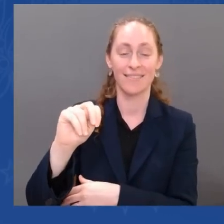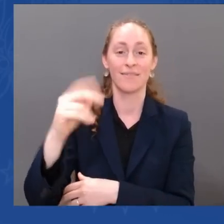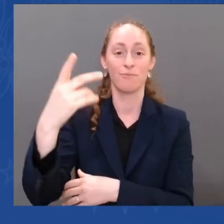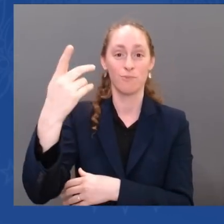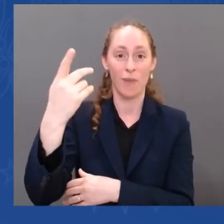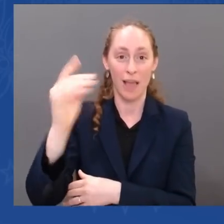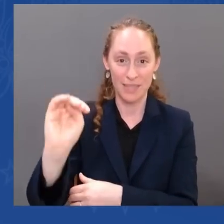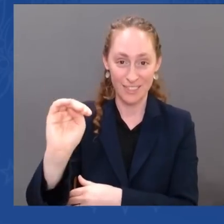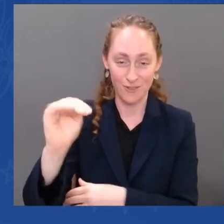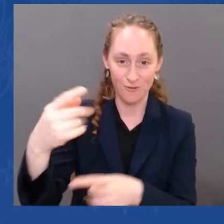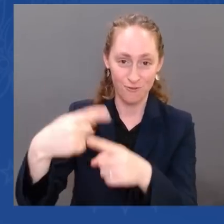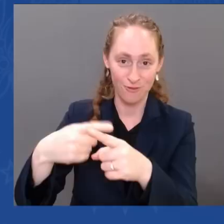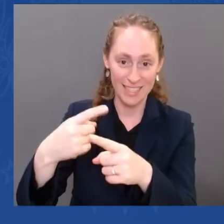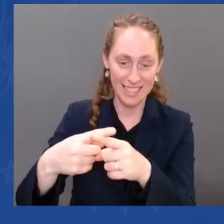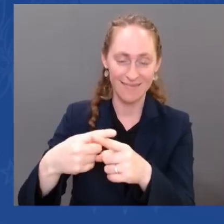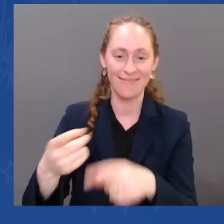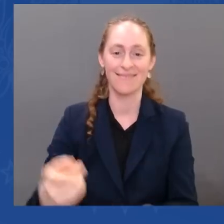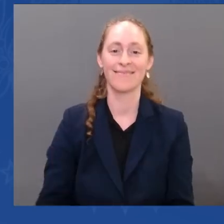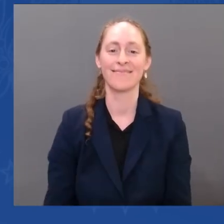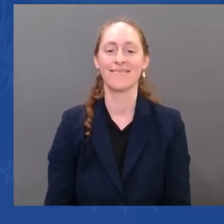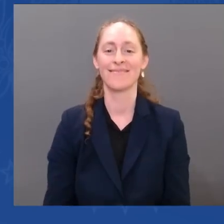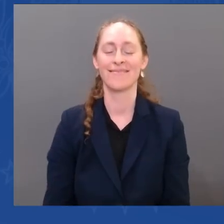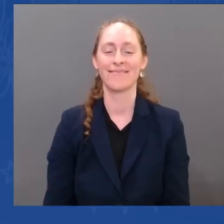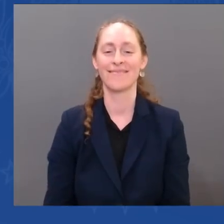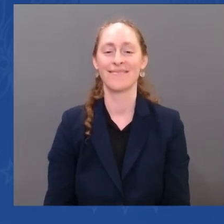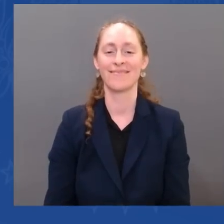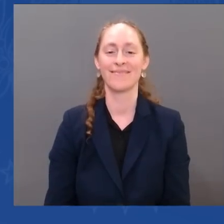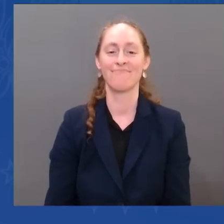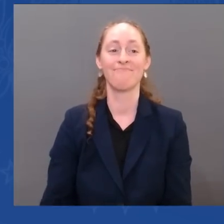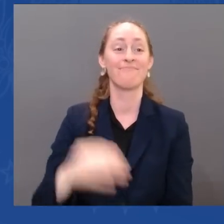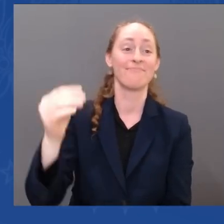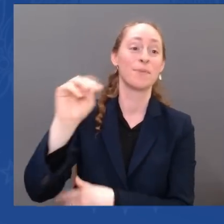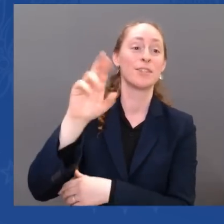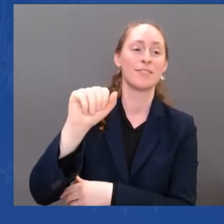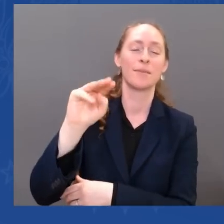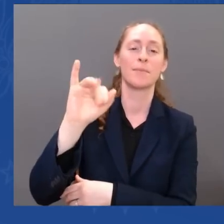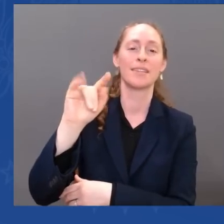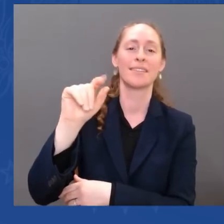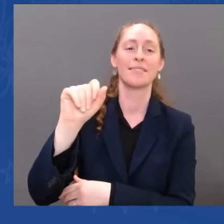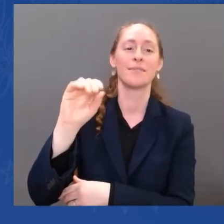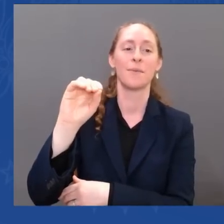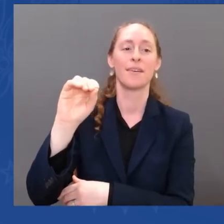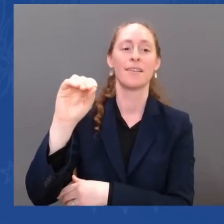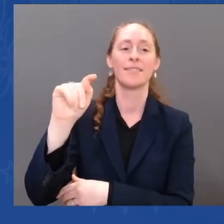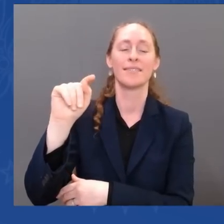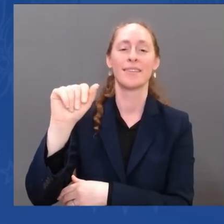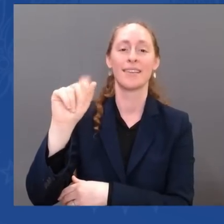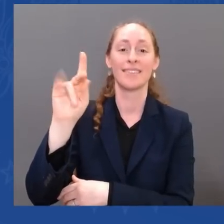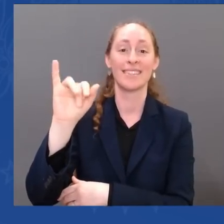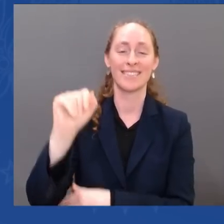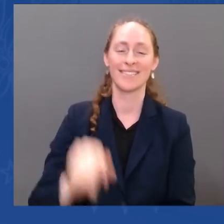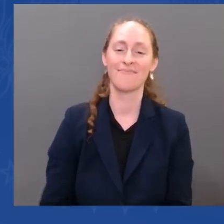Thank you. Dear friends. (Foreign Language).